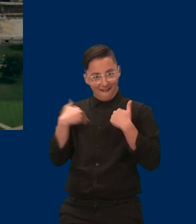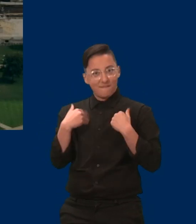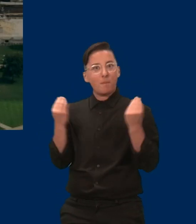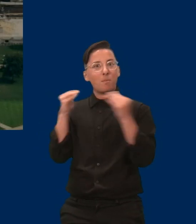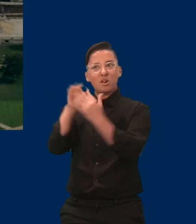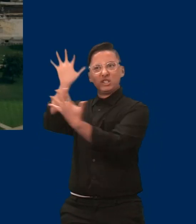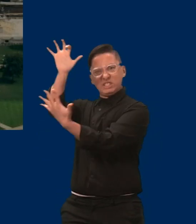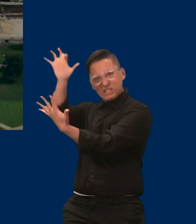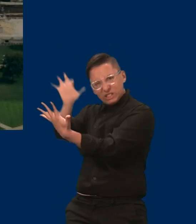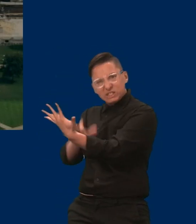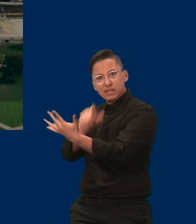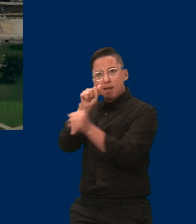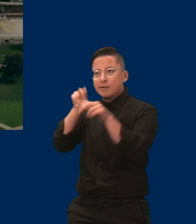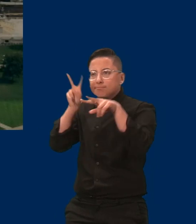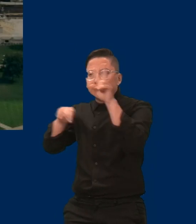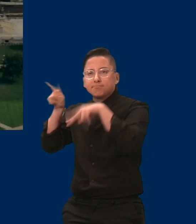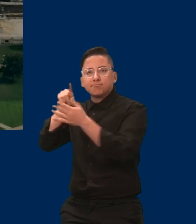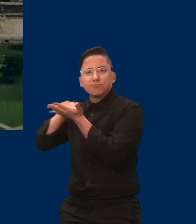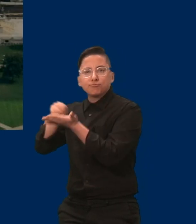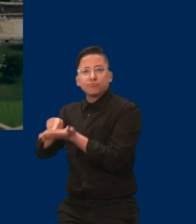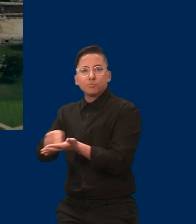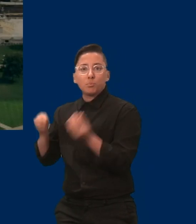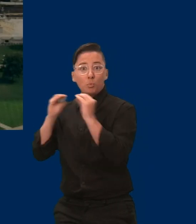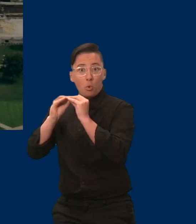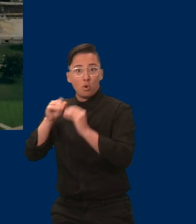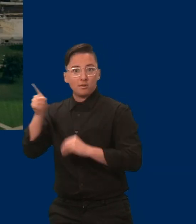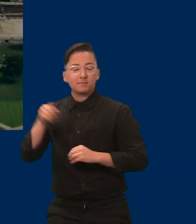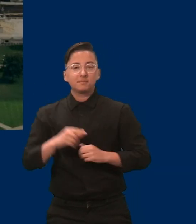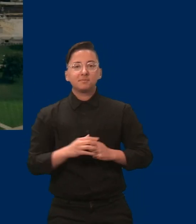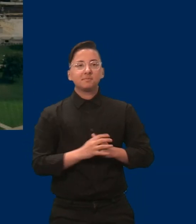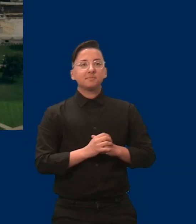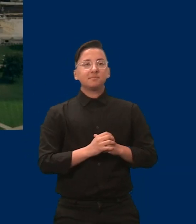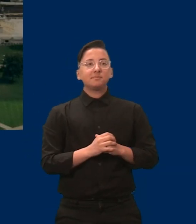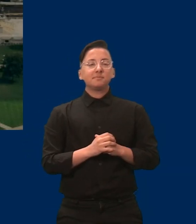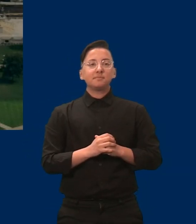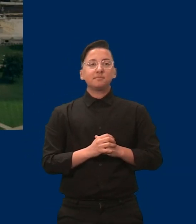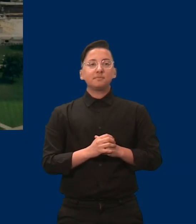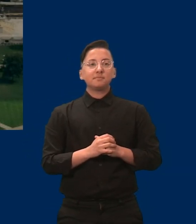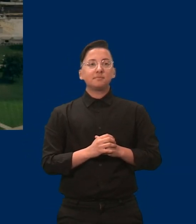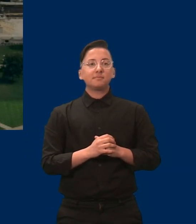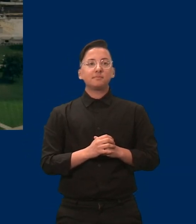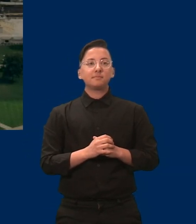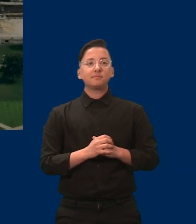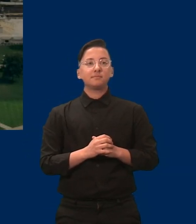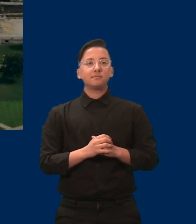about our public policy agenda, please go to our website, and it will be there.